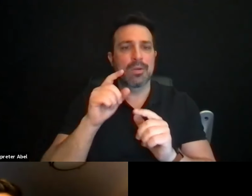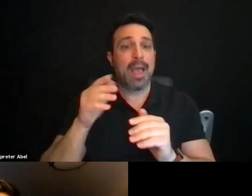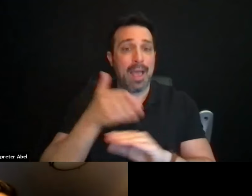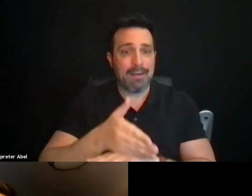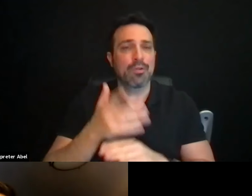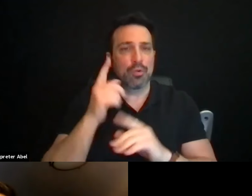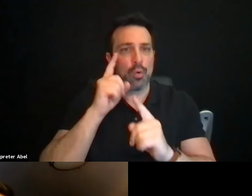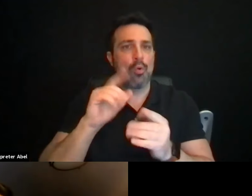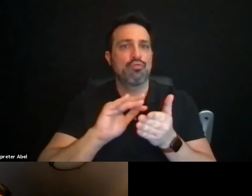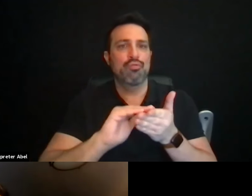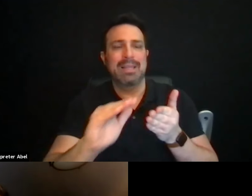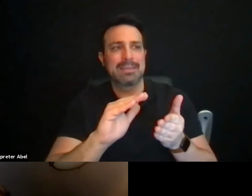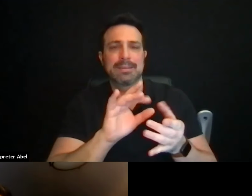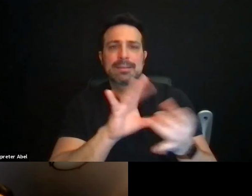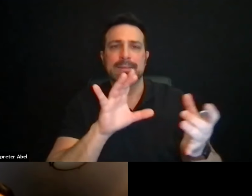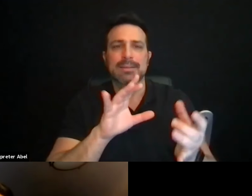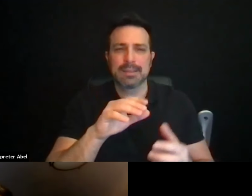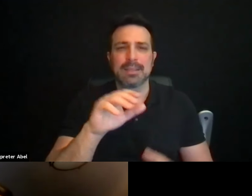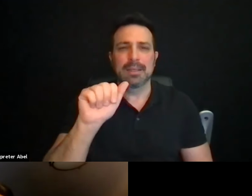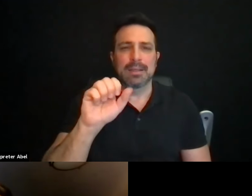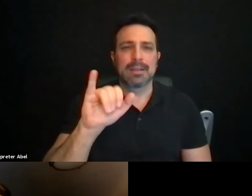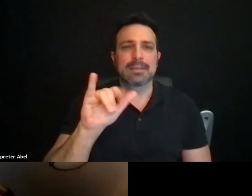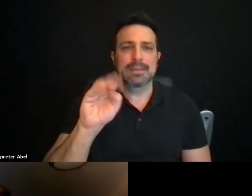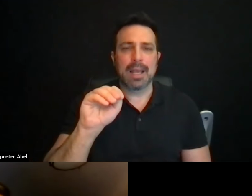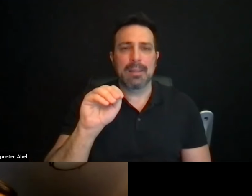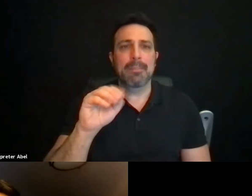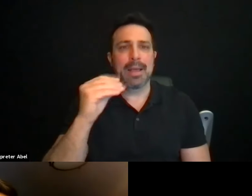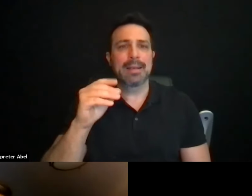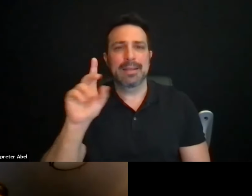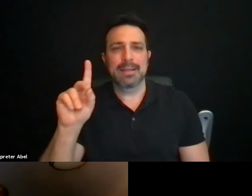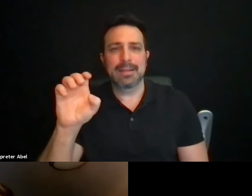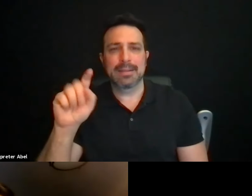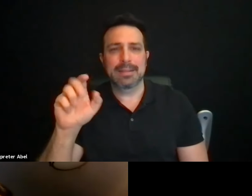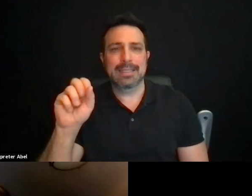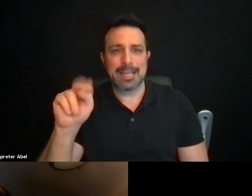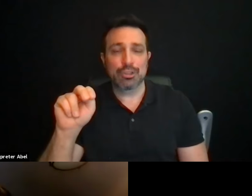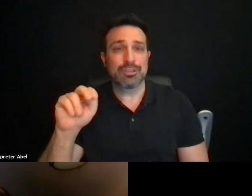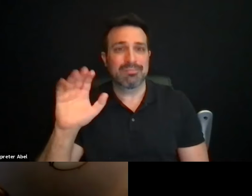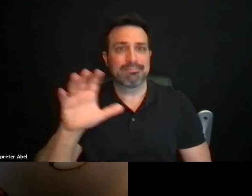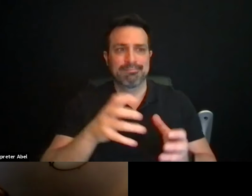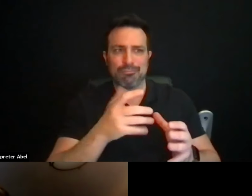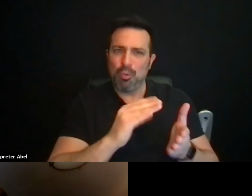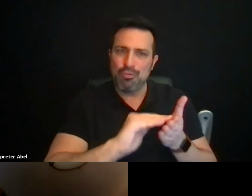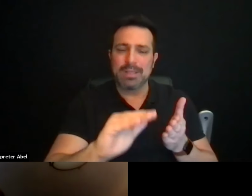been involve d and following up with a campaign to release